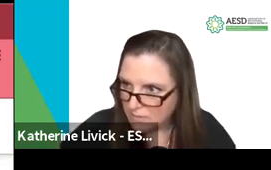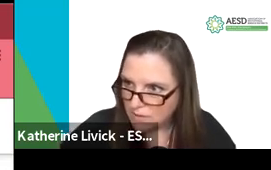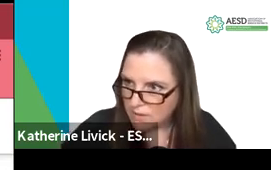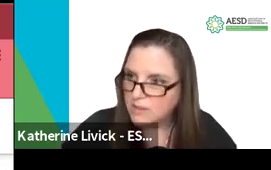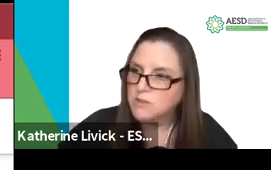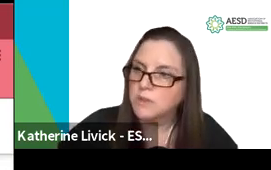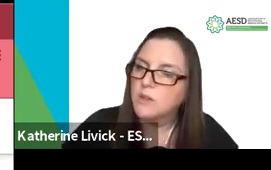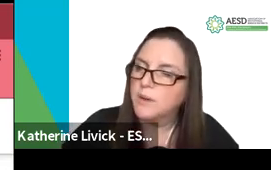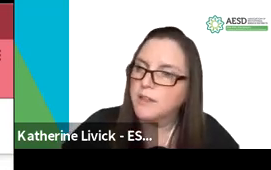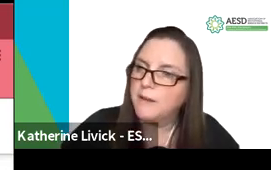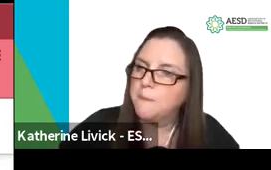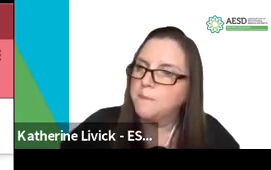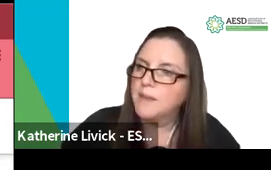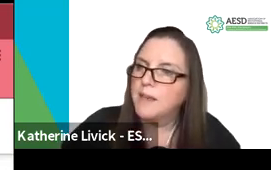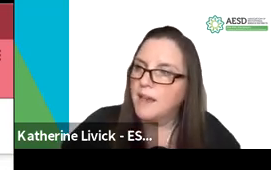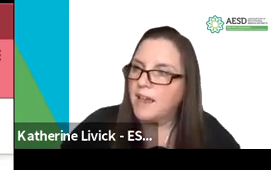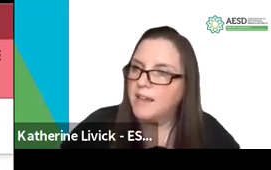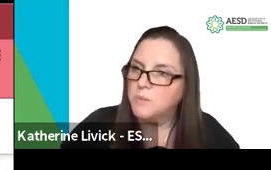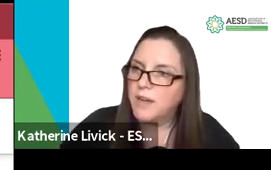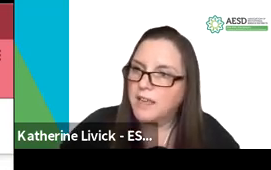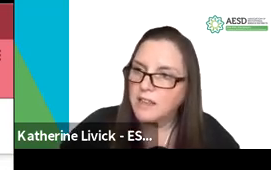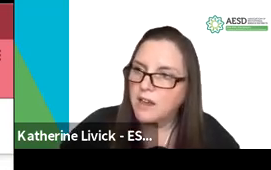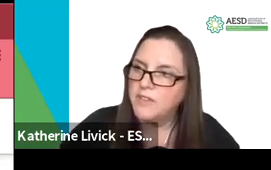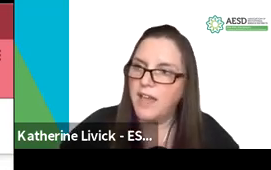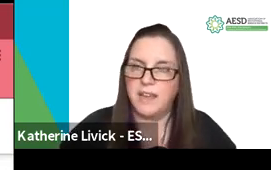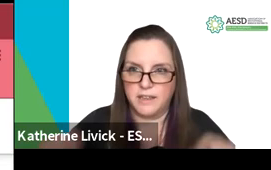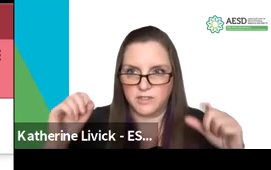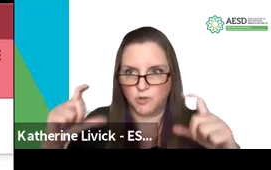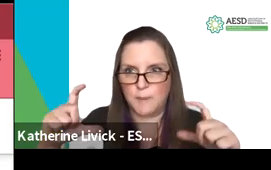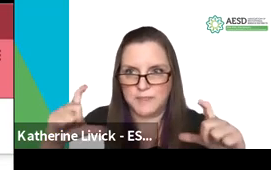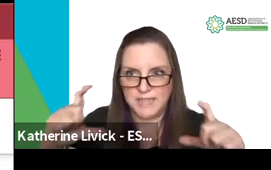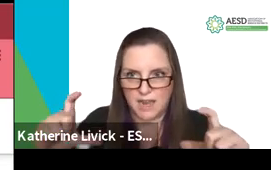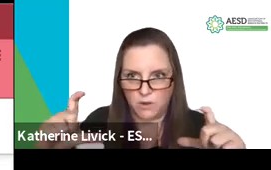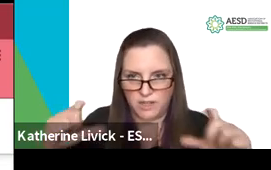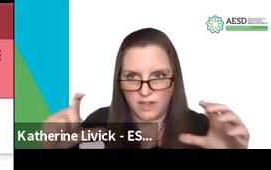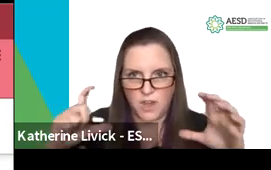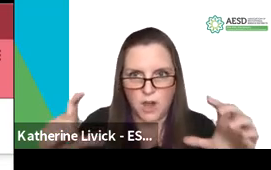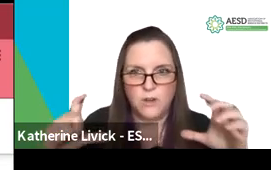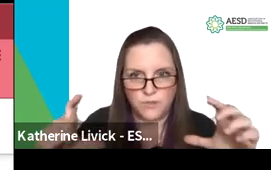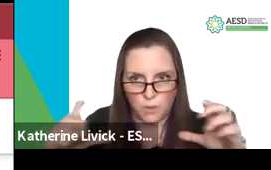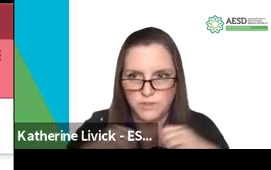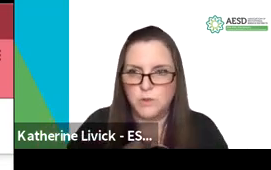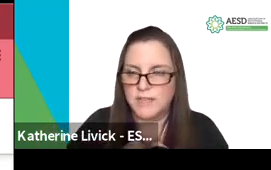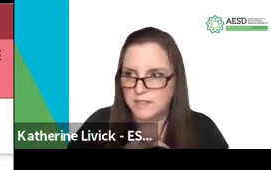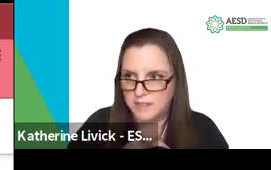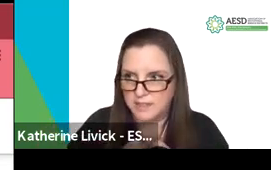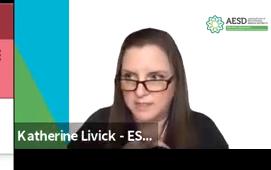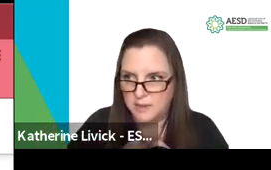Katherine Livick - ESD 112: And look at this really quickly. And when I click on the heading, it drops down and kind of unfolds the rest of the assignment.